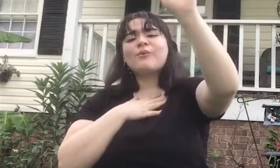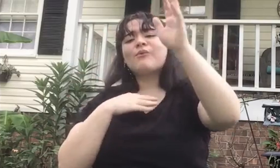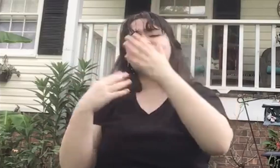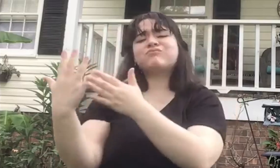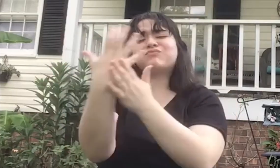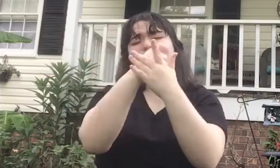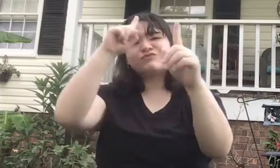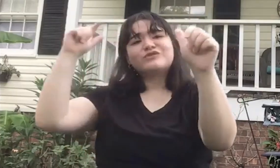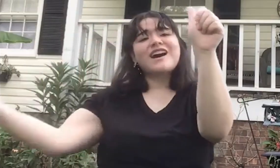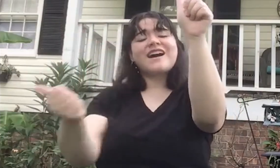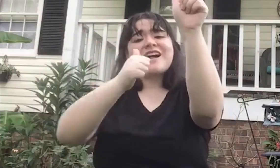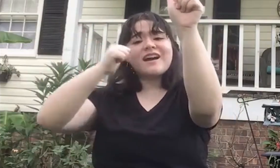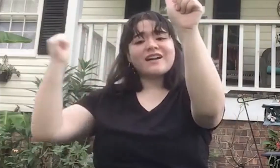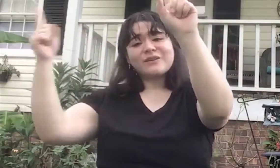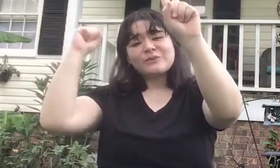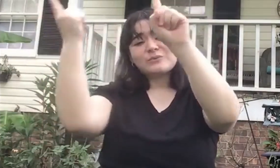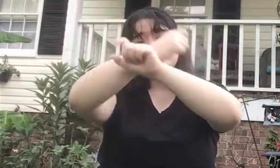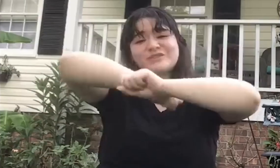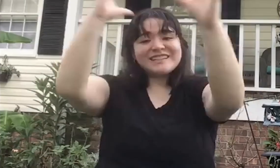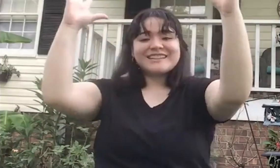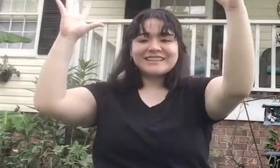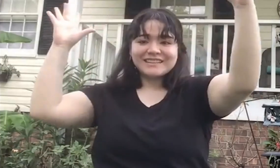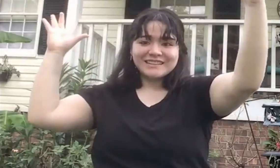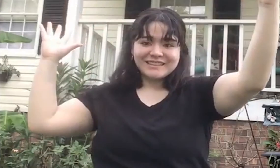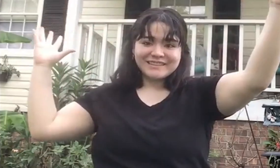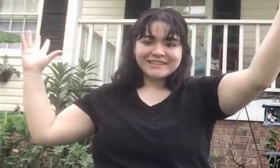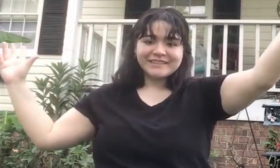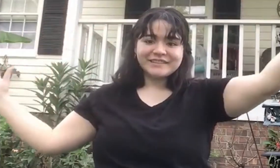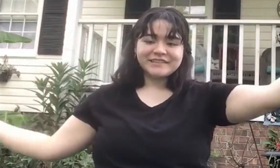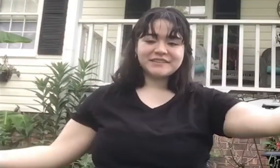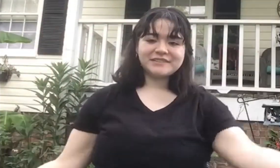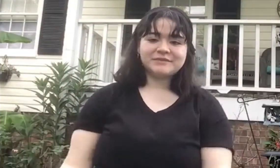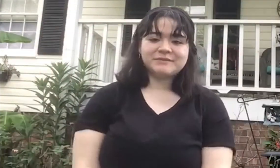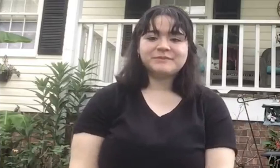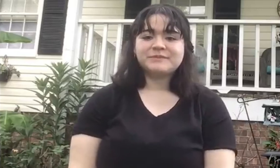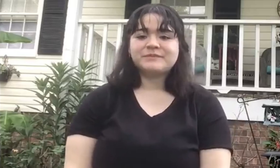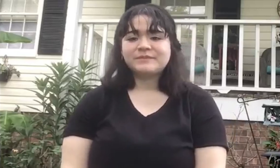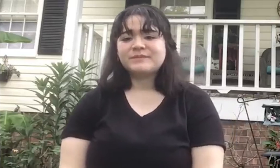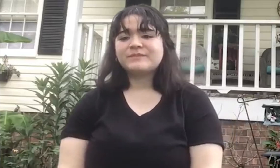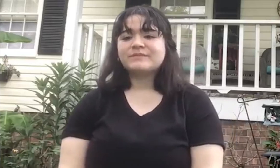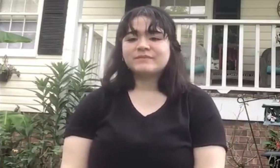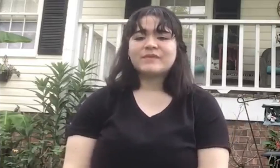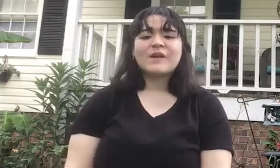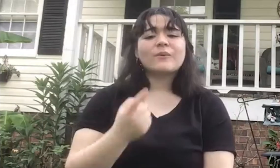Class of 2020, go and chase your dreams.